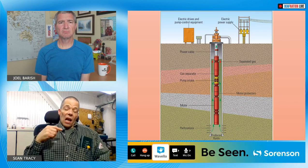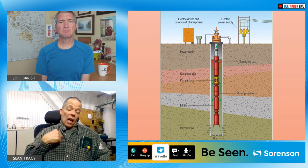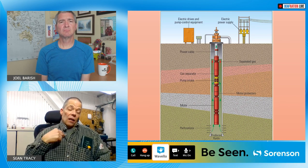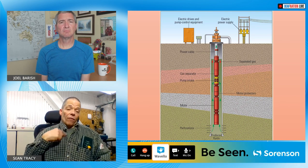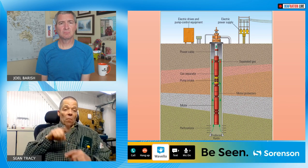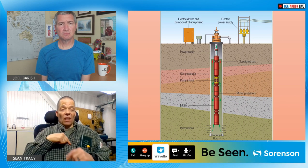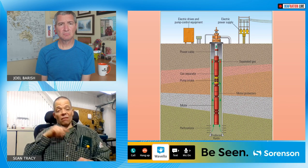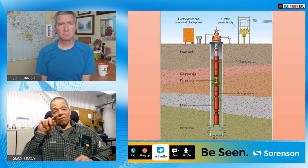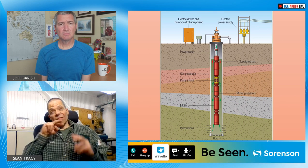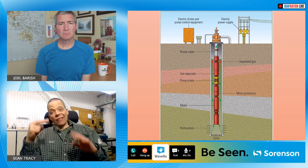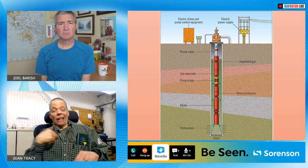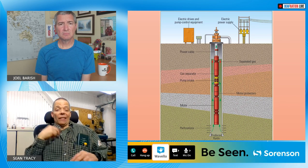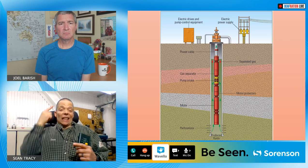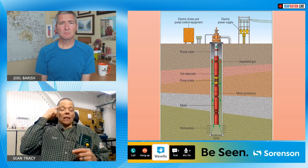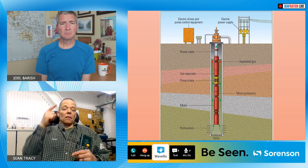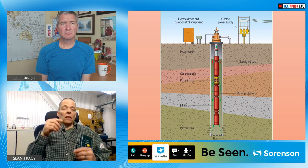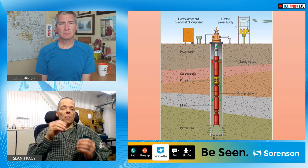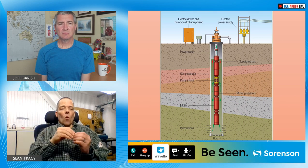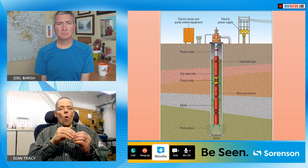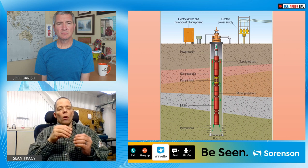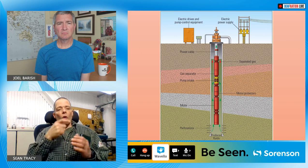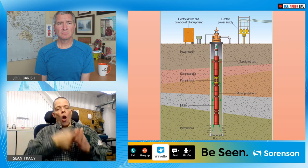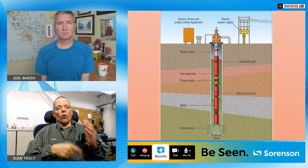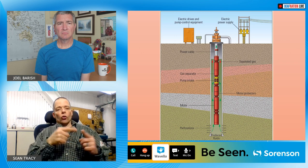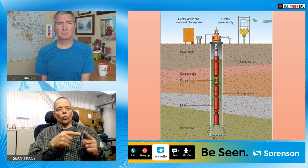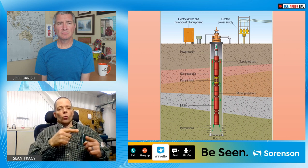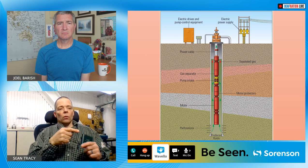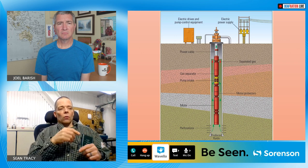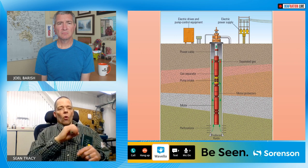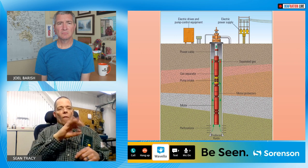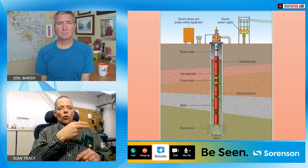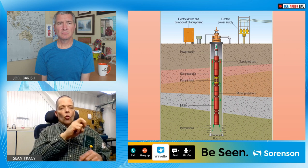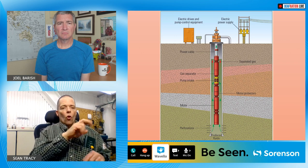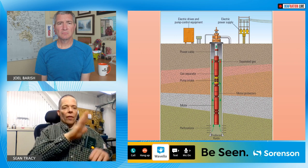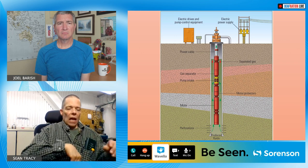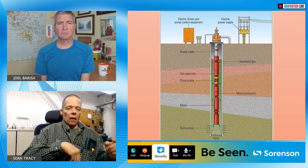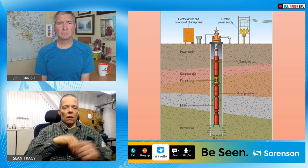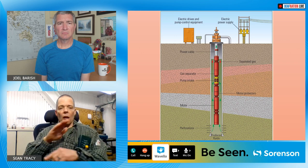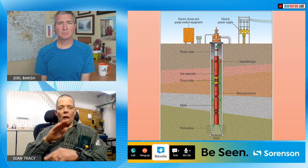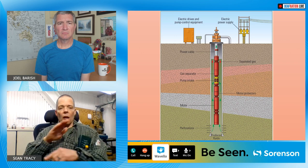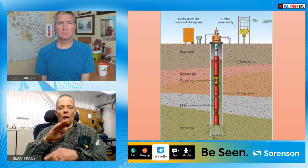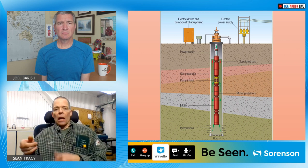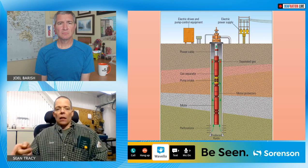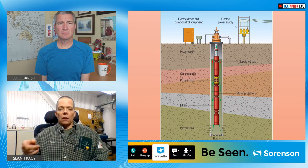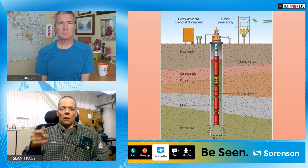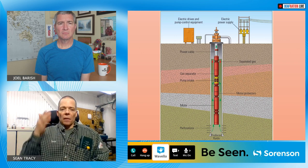From my perspective, it's more costly to drill offshore than it is to drill on land.